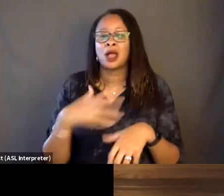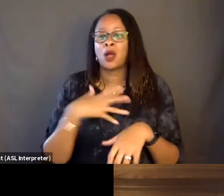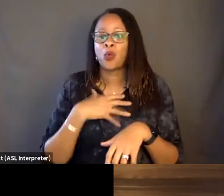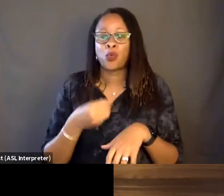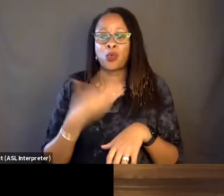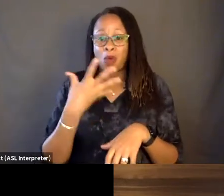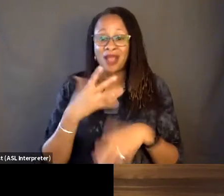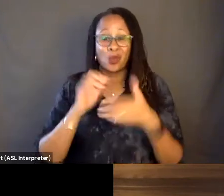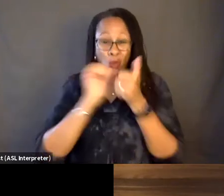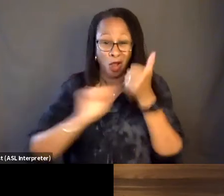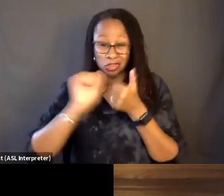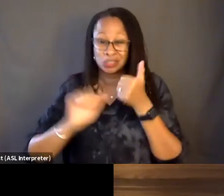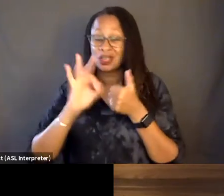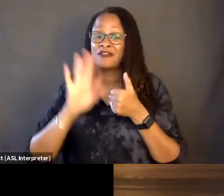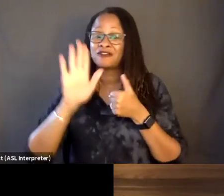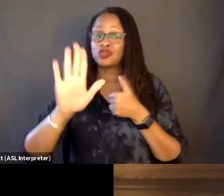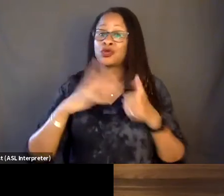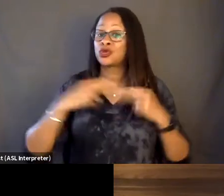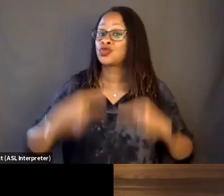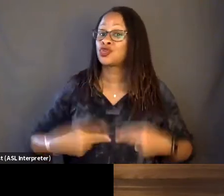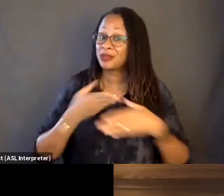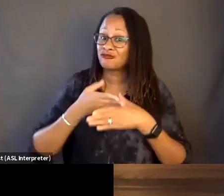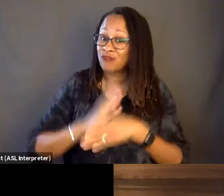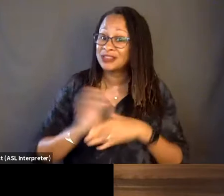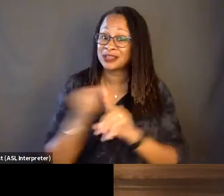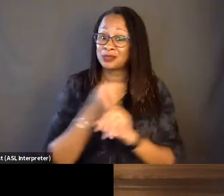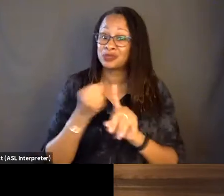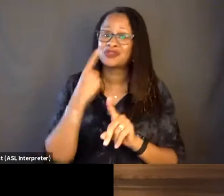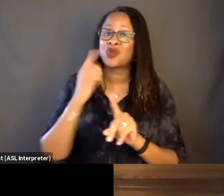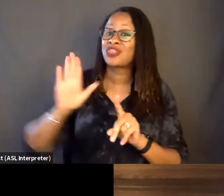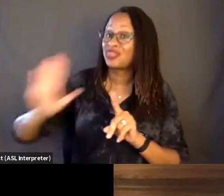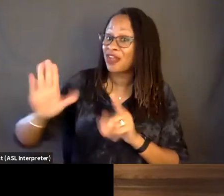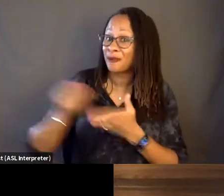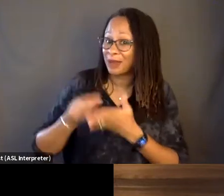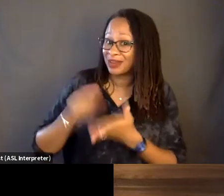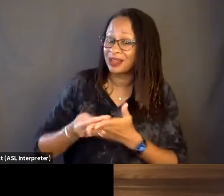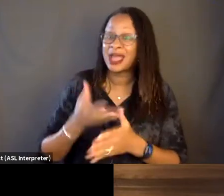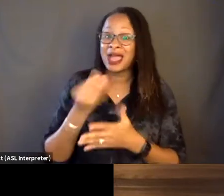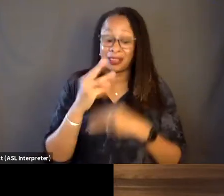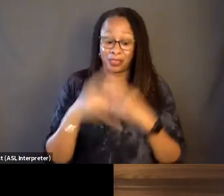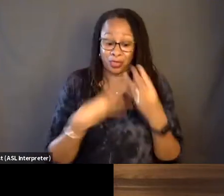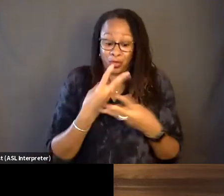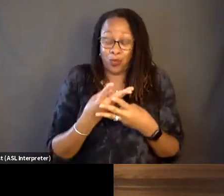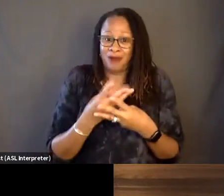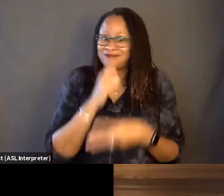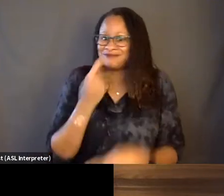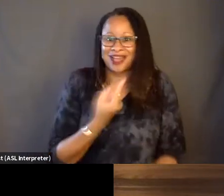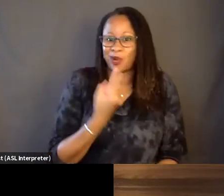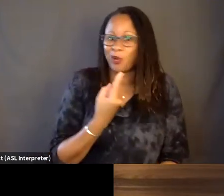of human rights abuses in exchange for their money. And the world-- not just President Trump--